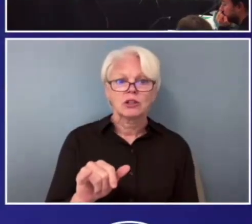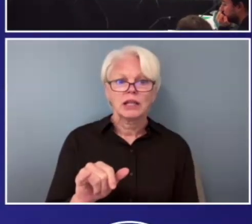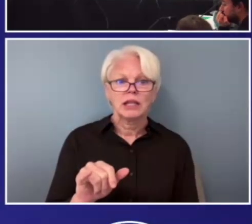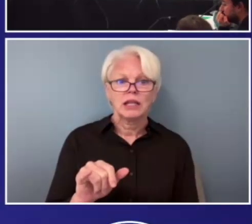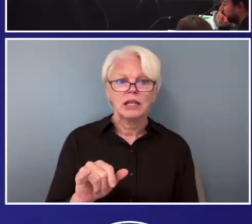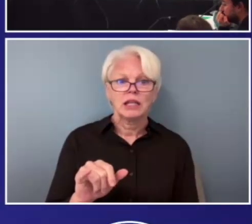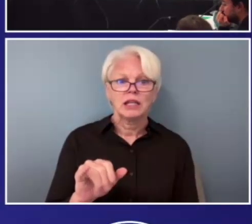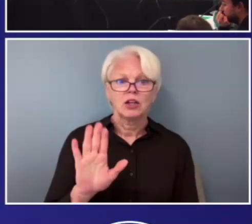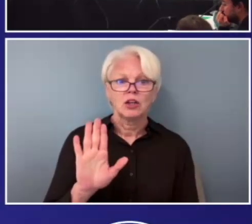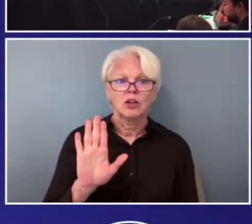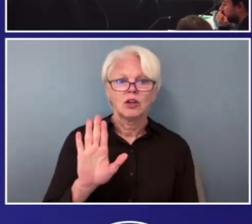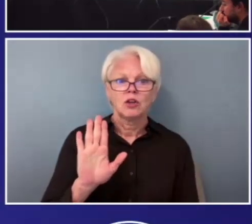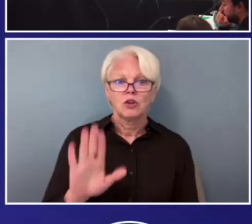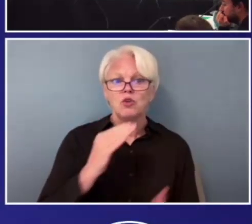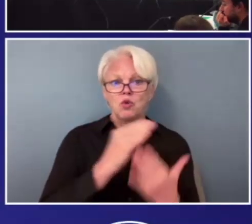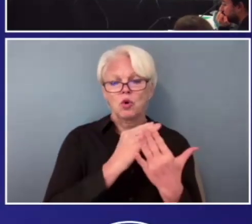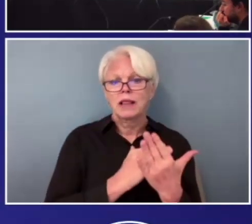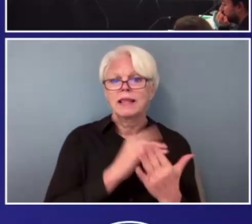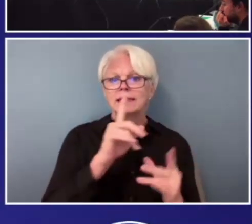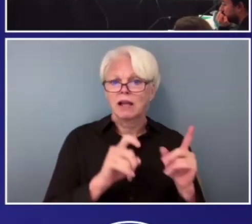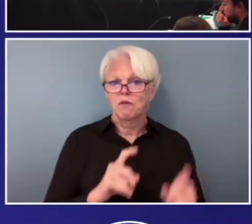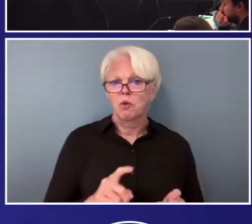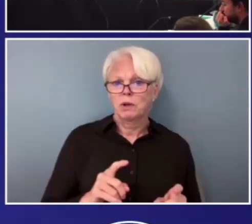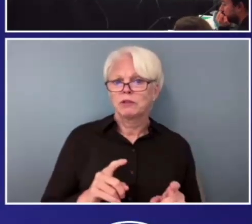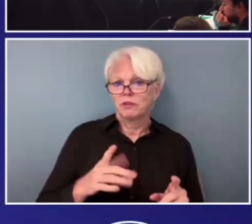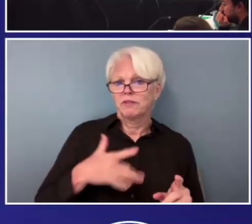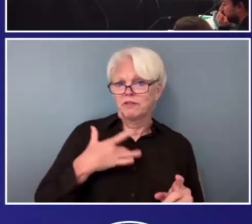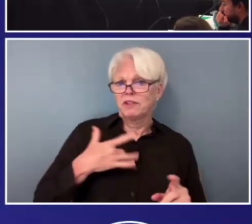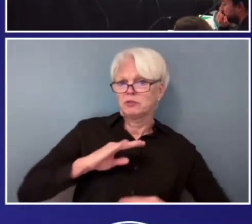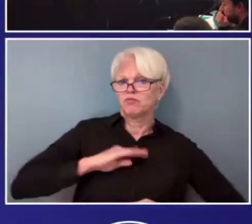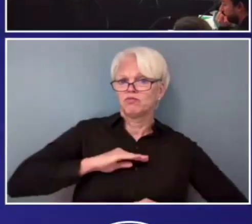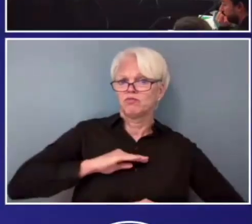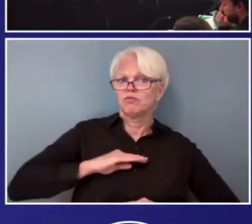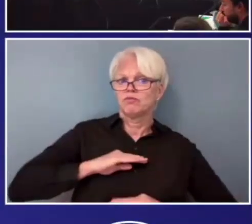your list of questions resolved now? Because I'm marking it off my list.